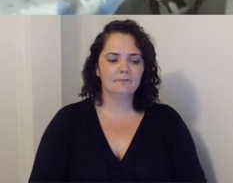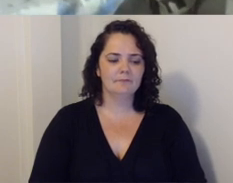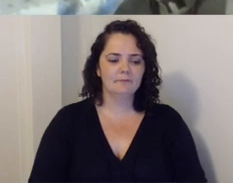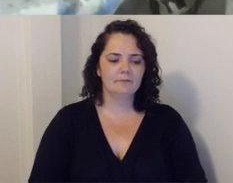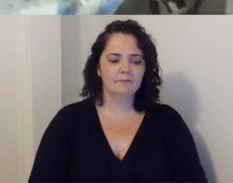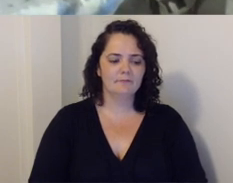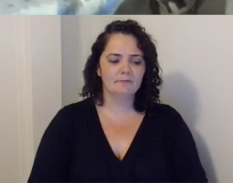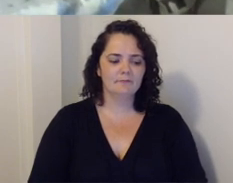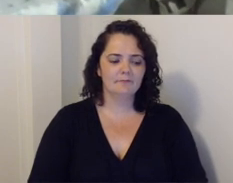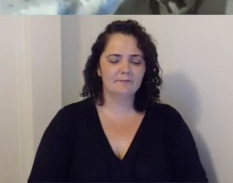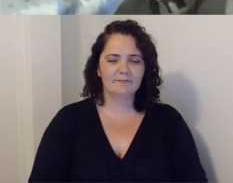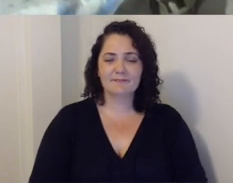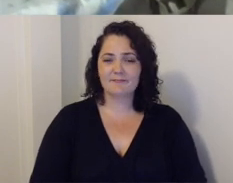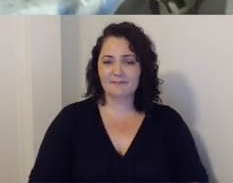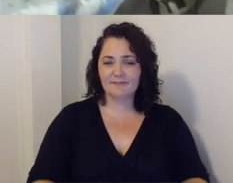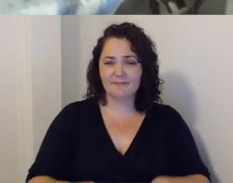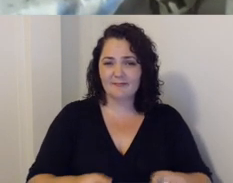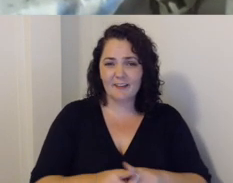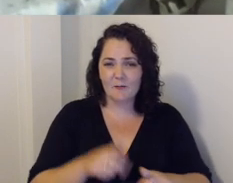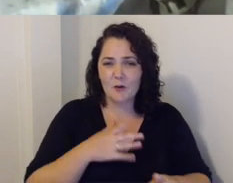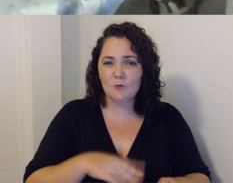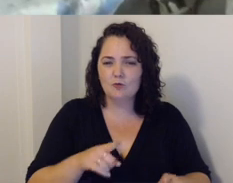and you know for lack of a better word being playful too, giving yourself room